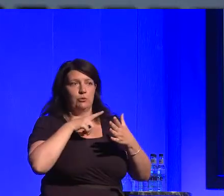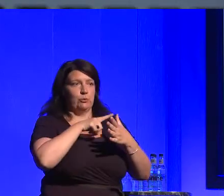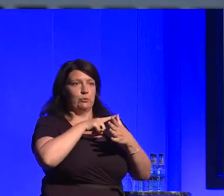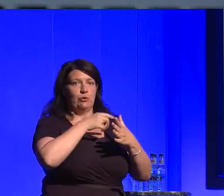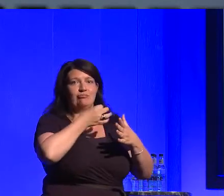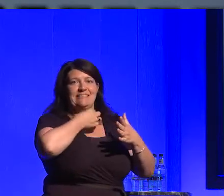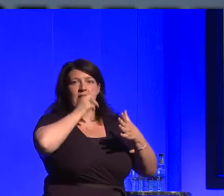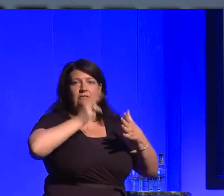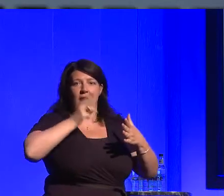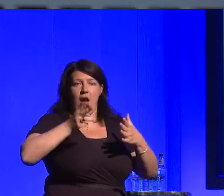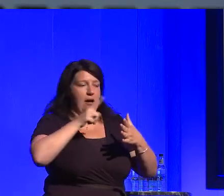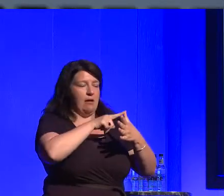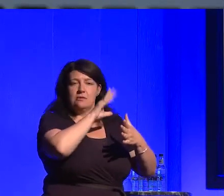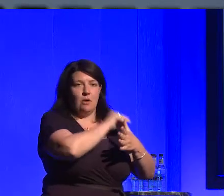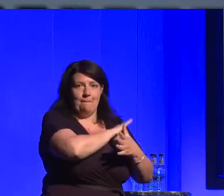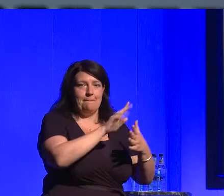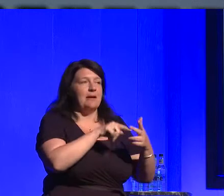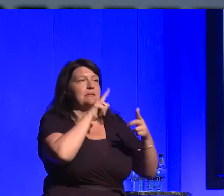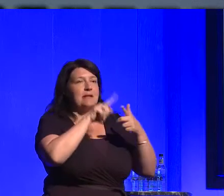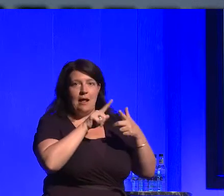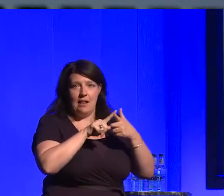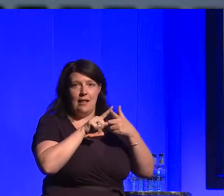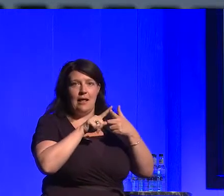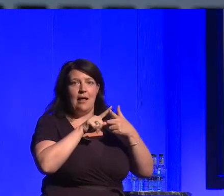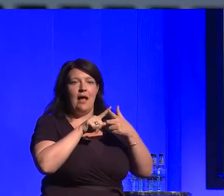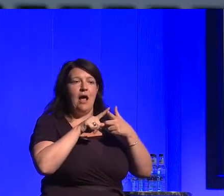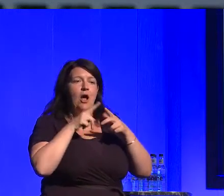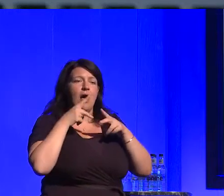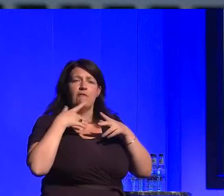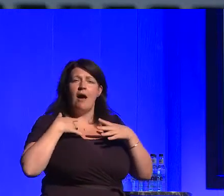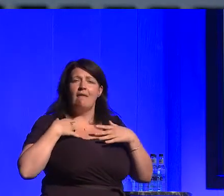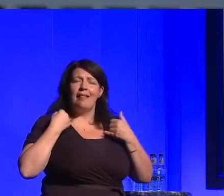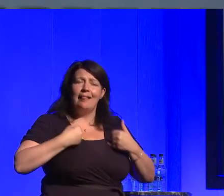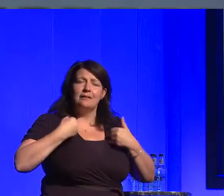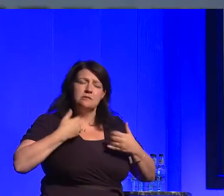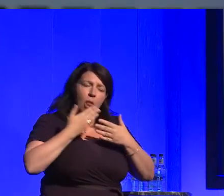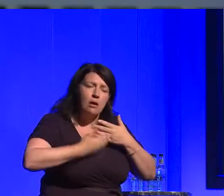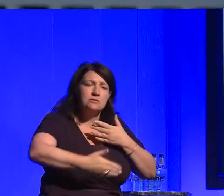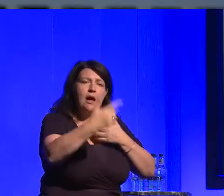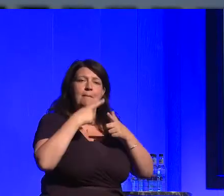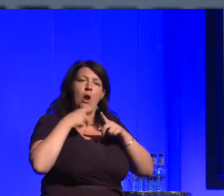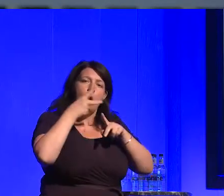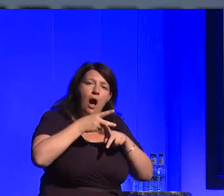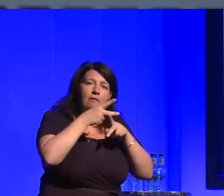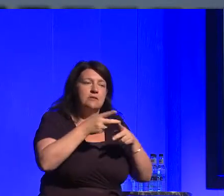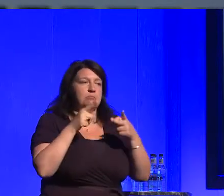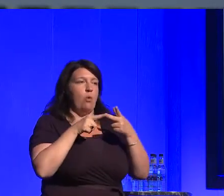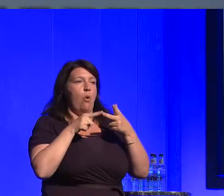Secondly, it should look after you well when you have a long-term condition. Thirdly, it should look after you well if you need a short episode of care, such as